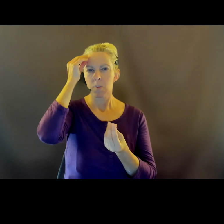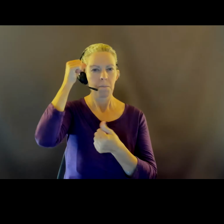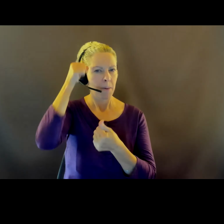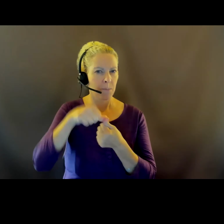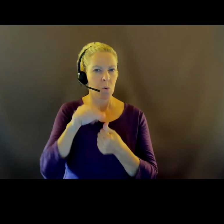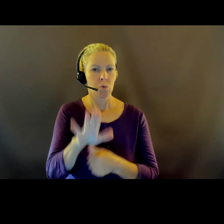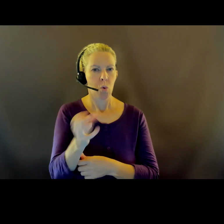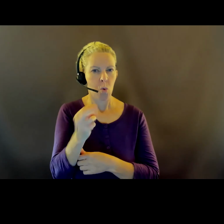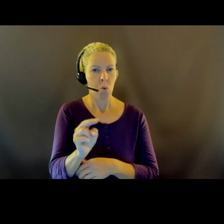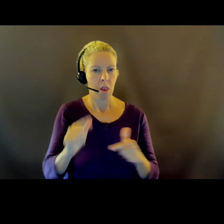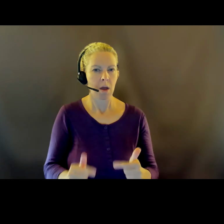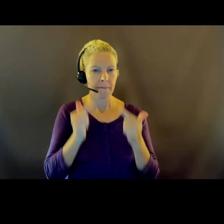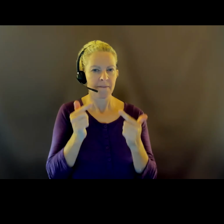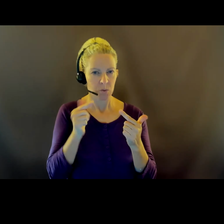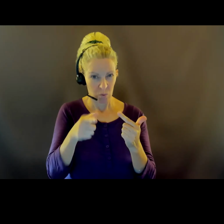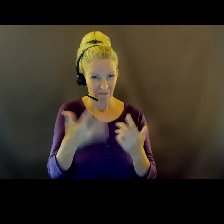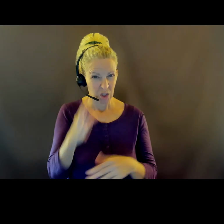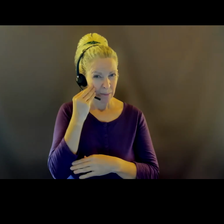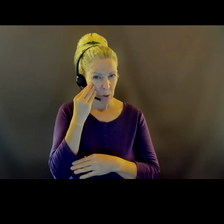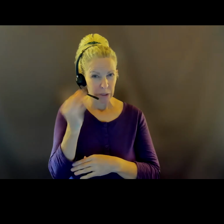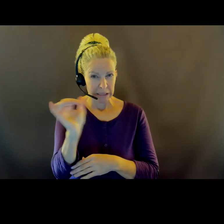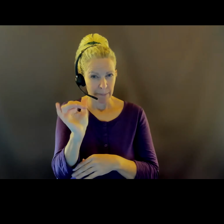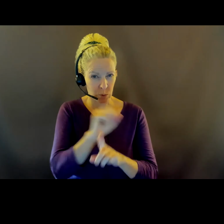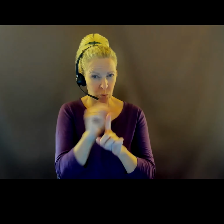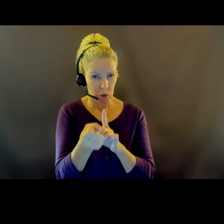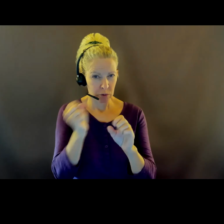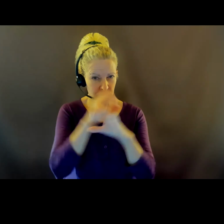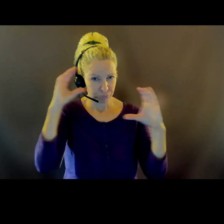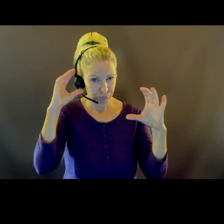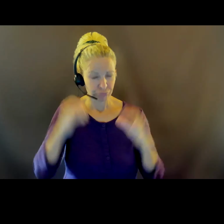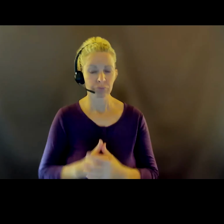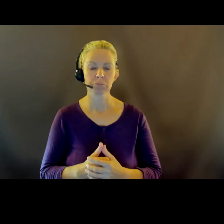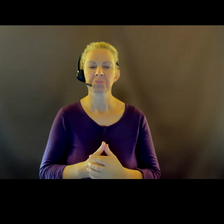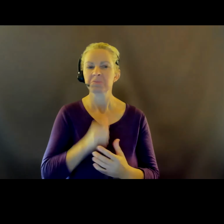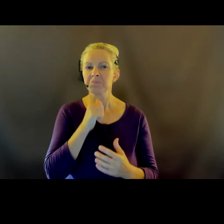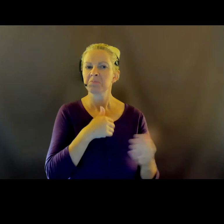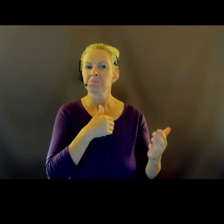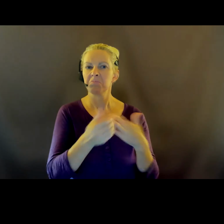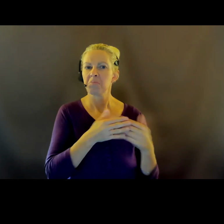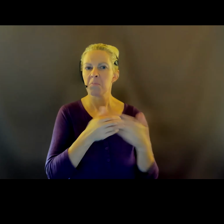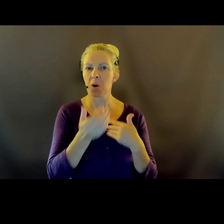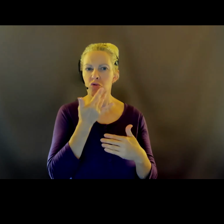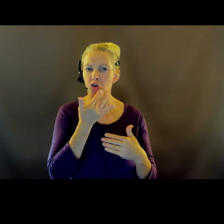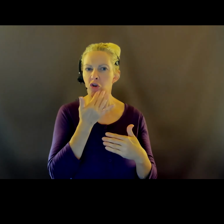It does not have to be related to you being able to perceive colors but did you know there